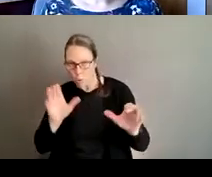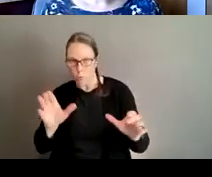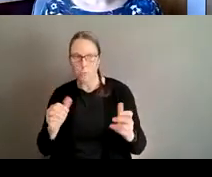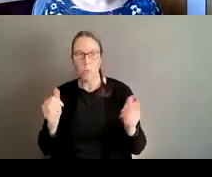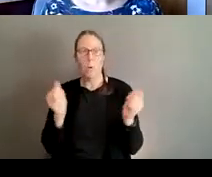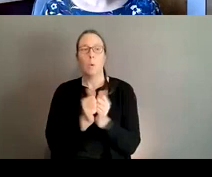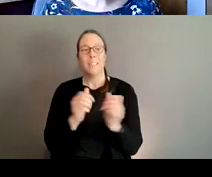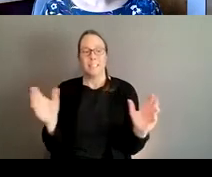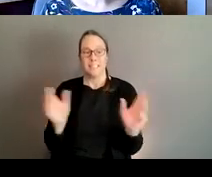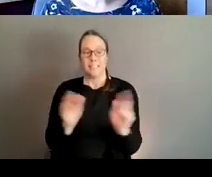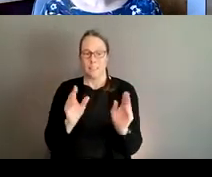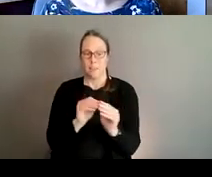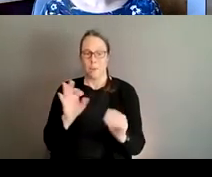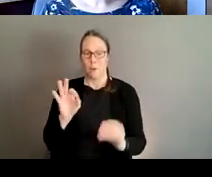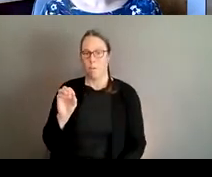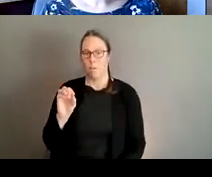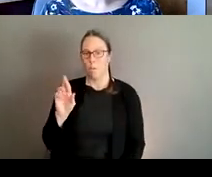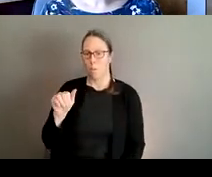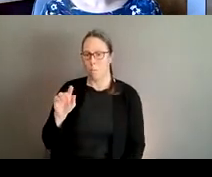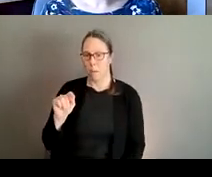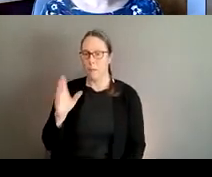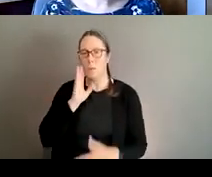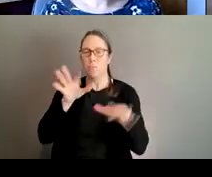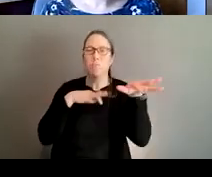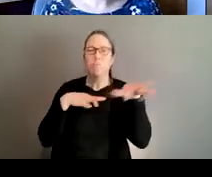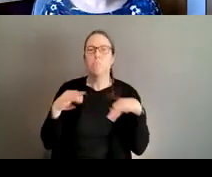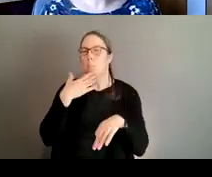you are thinking about the best way to tell your story and how long it will take. Is it